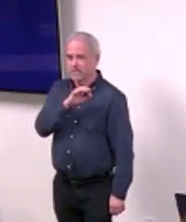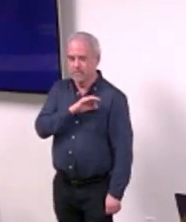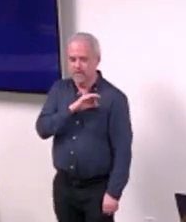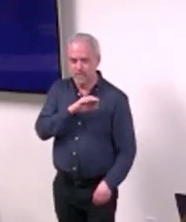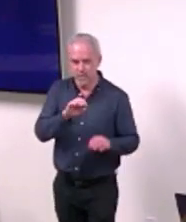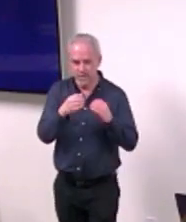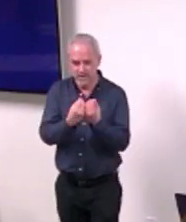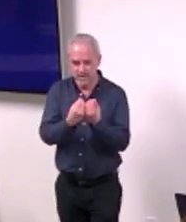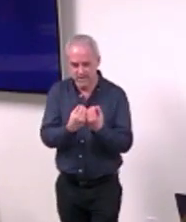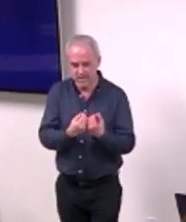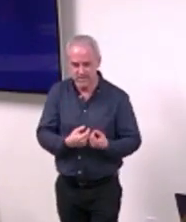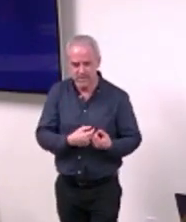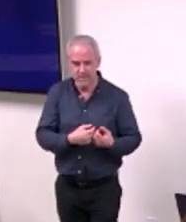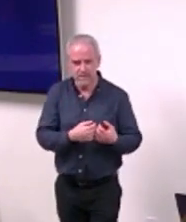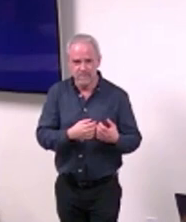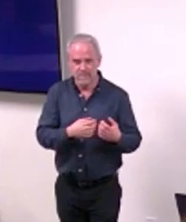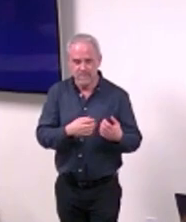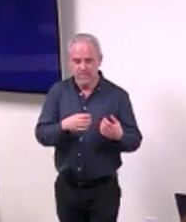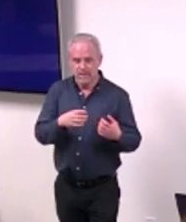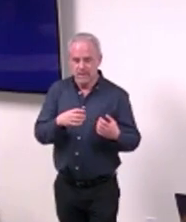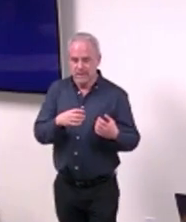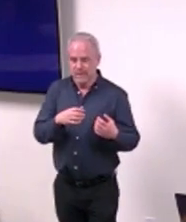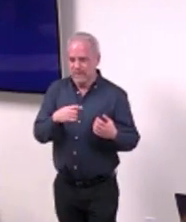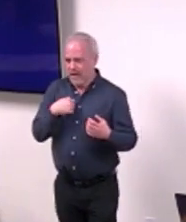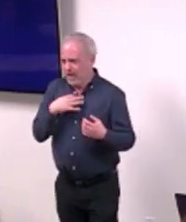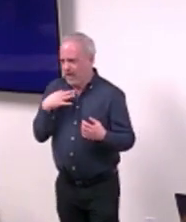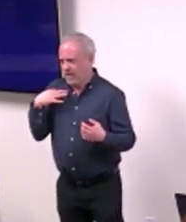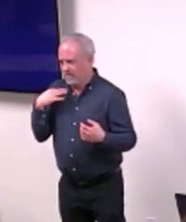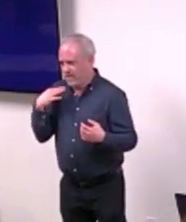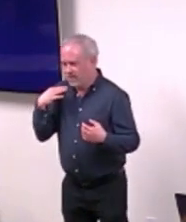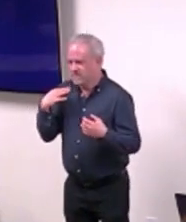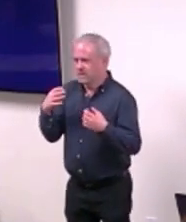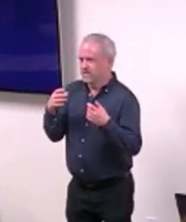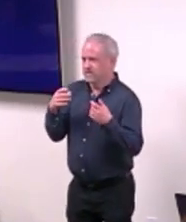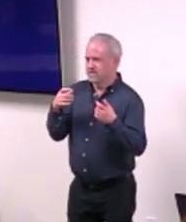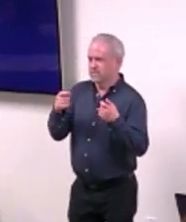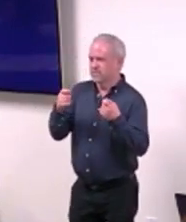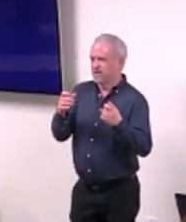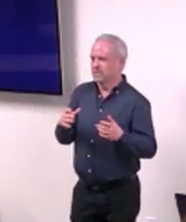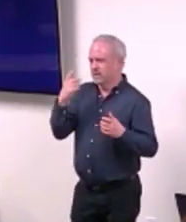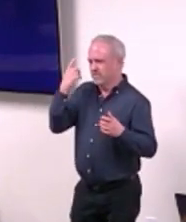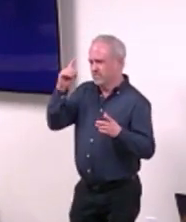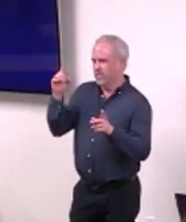that I've been volunteer directing for about eight years.